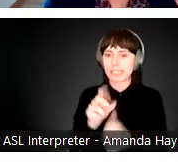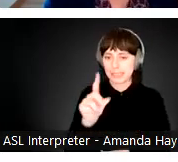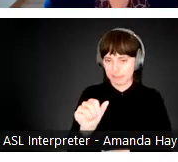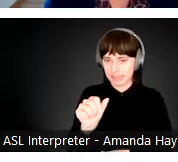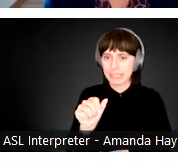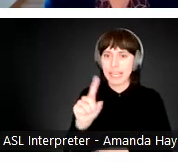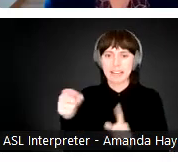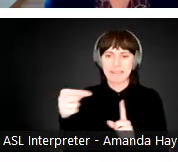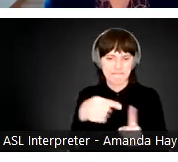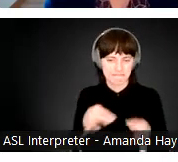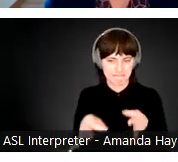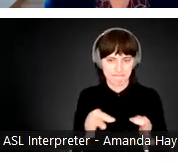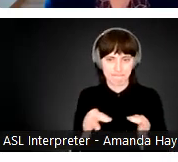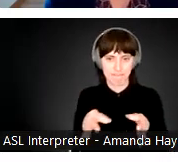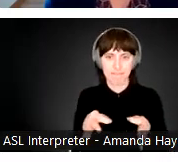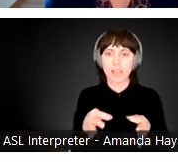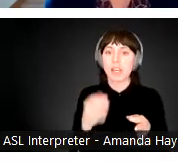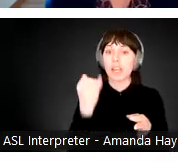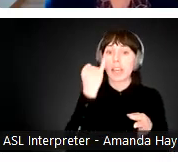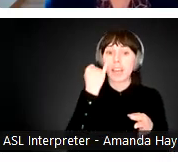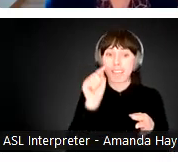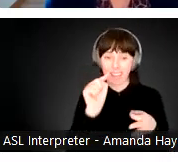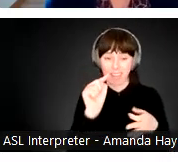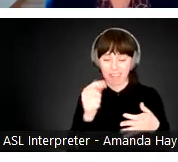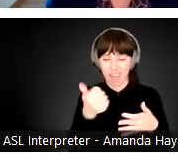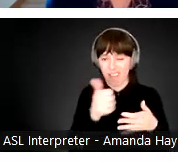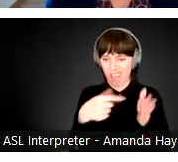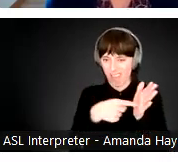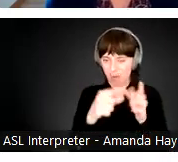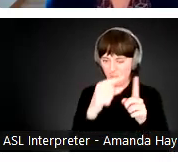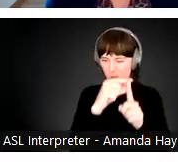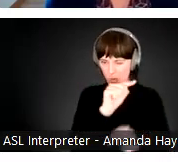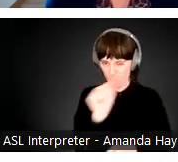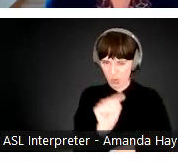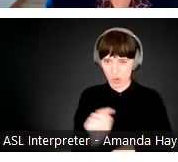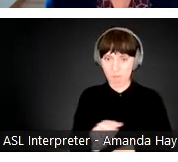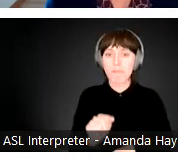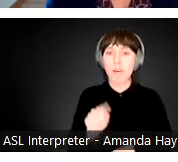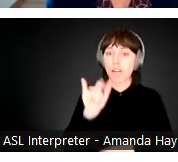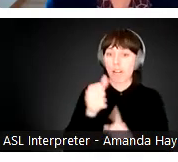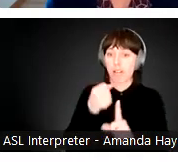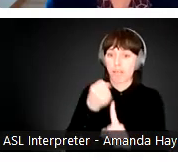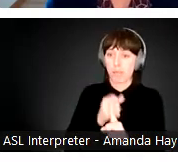on here all of those examples that are in federal law, but as Dr. Hope talked